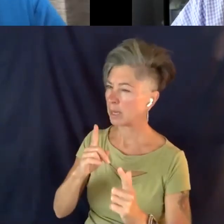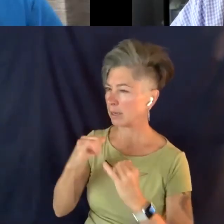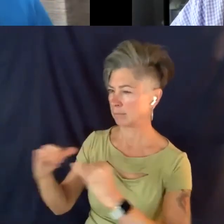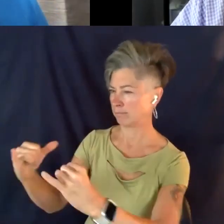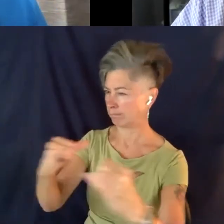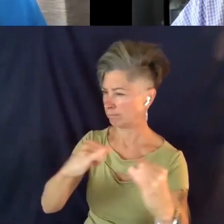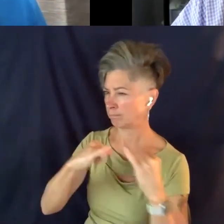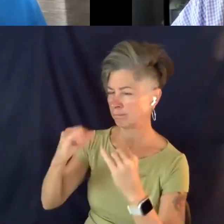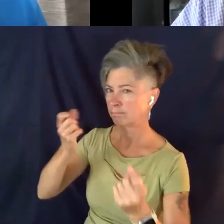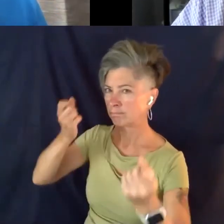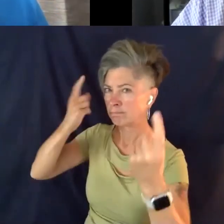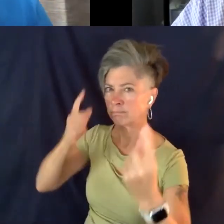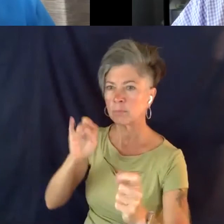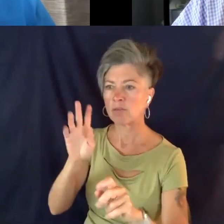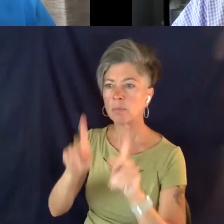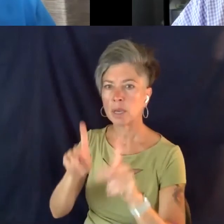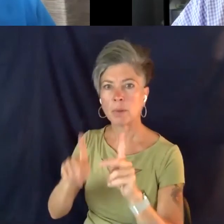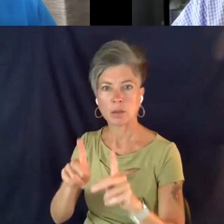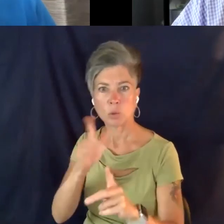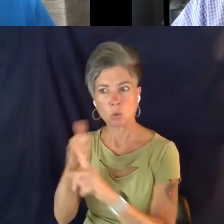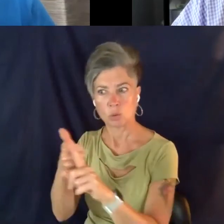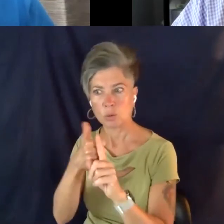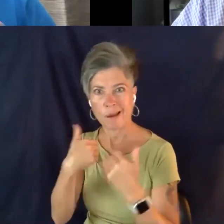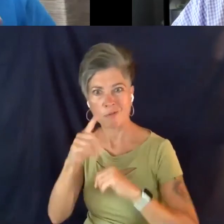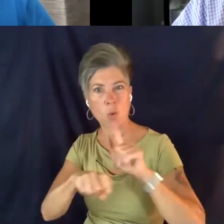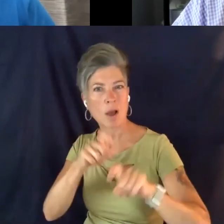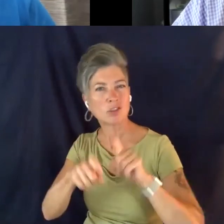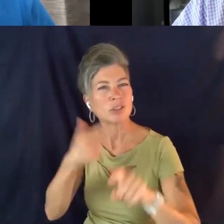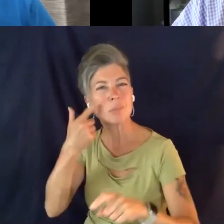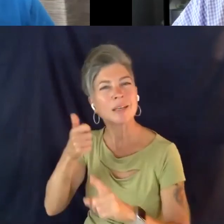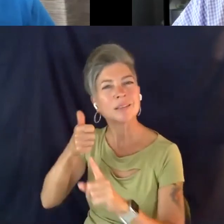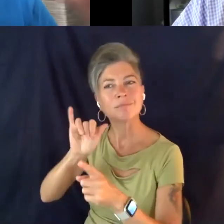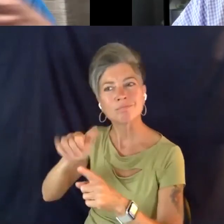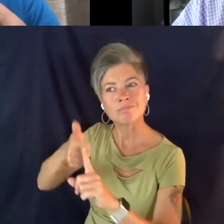with questions because it's like an independent resource, it's an encyclopedia.